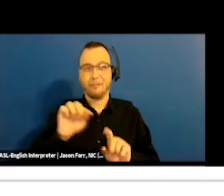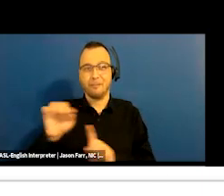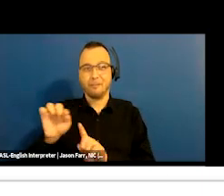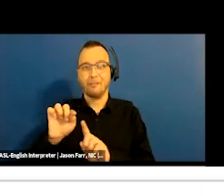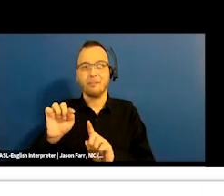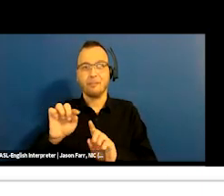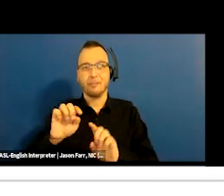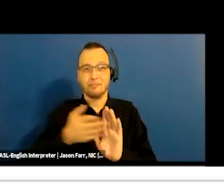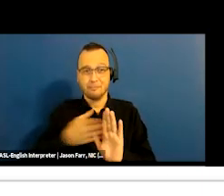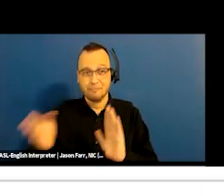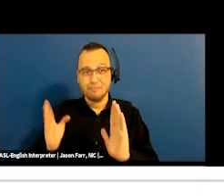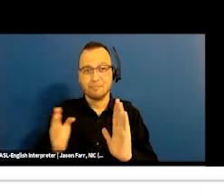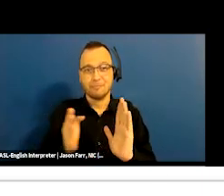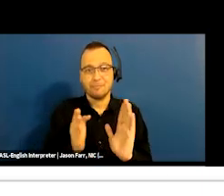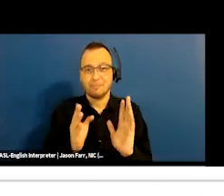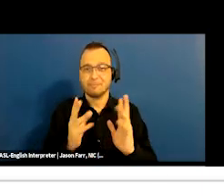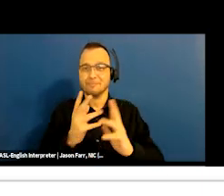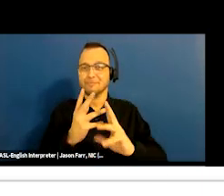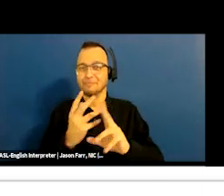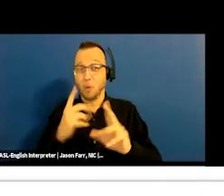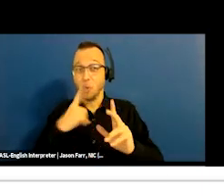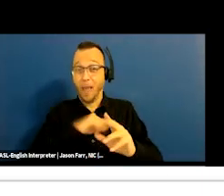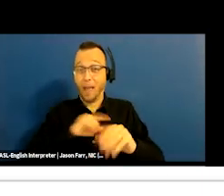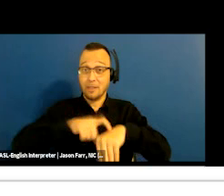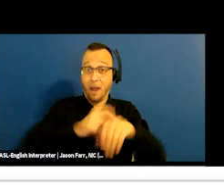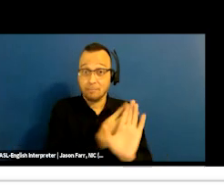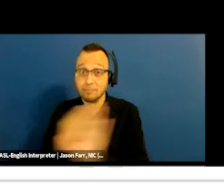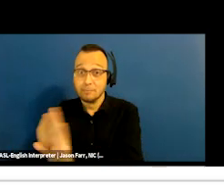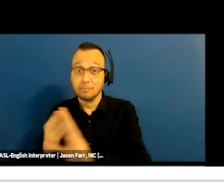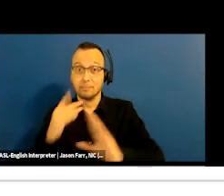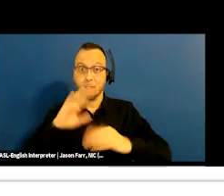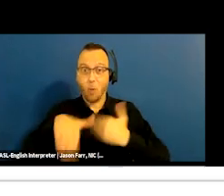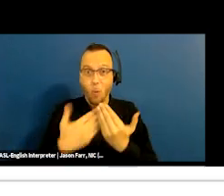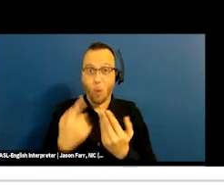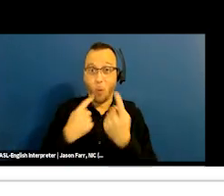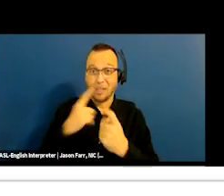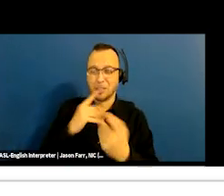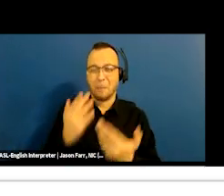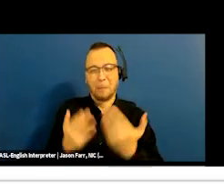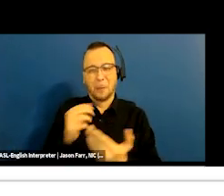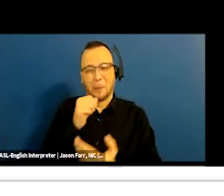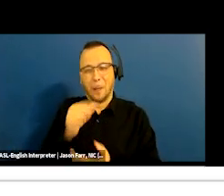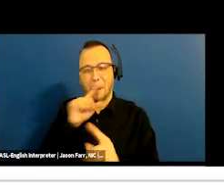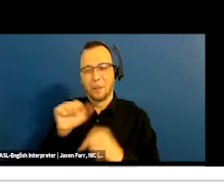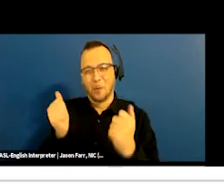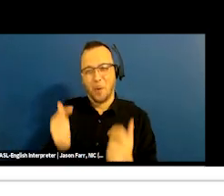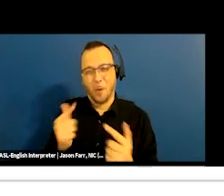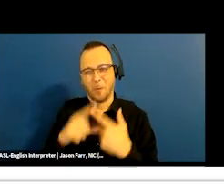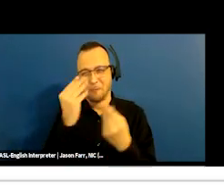but please submit your questions using the Q&A feature. We also welcome any feedback you have during the webinar.